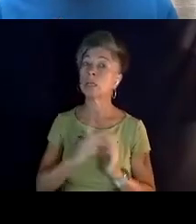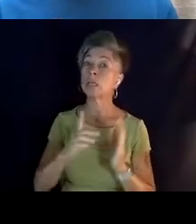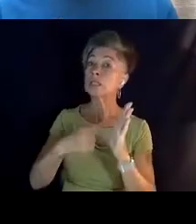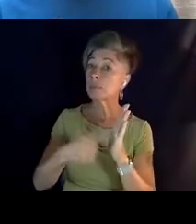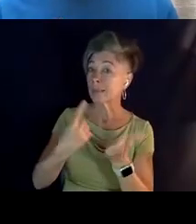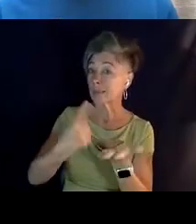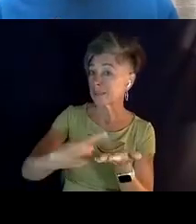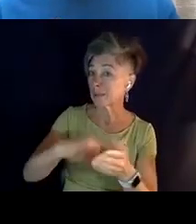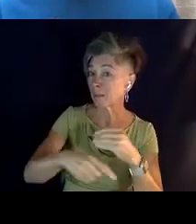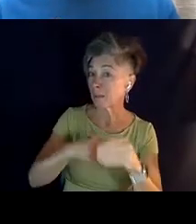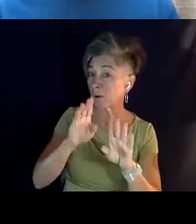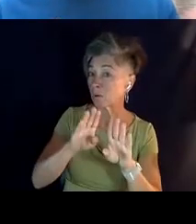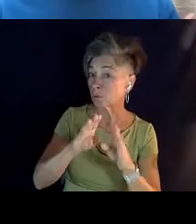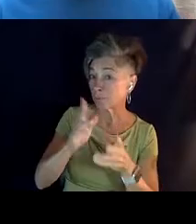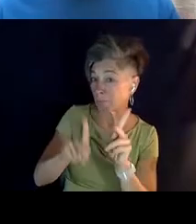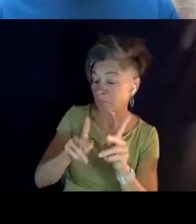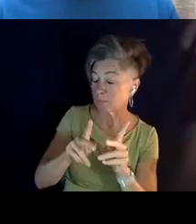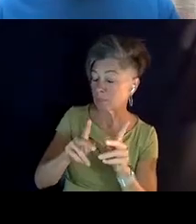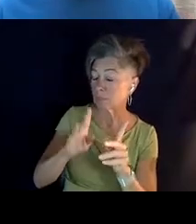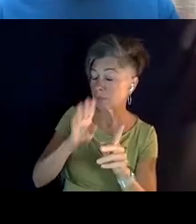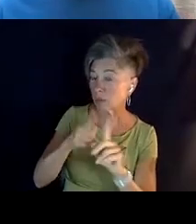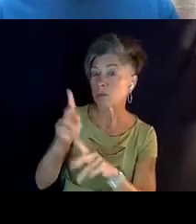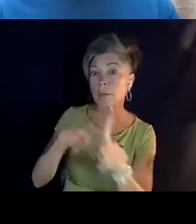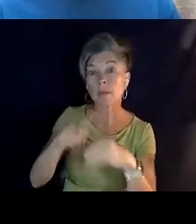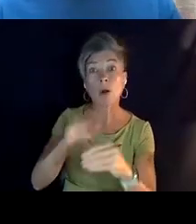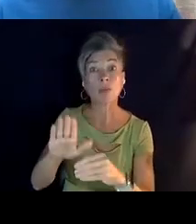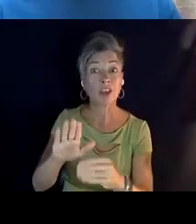to have biological children prior to starting HRT,